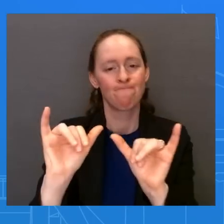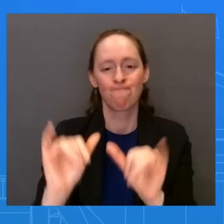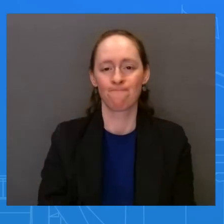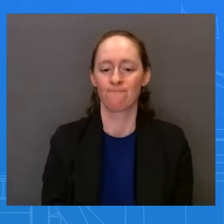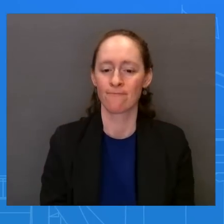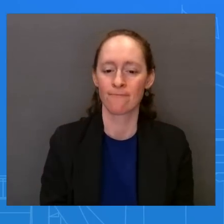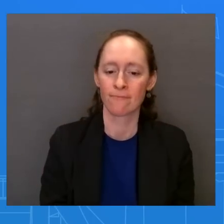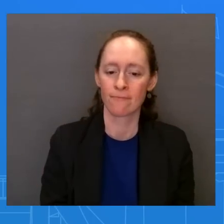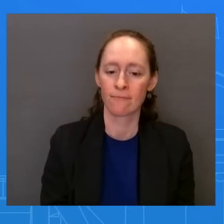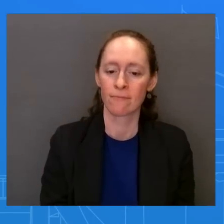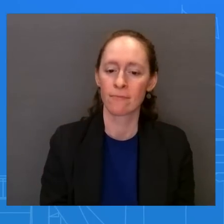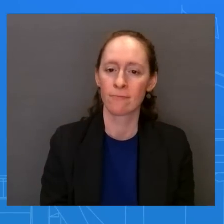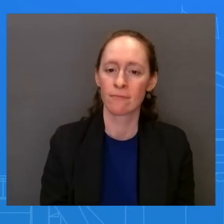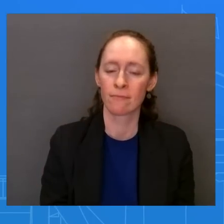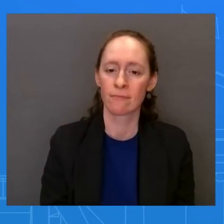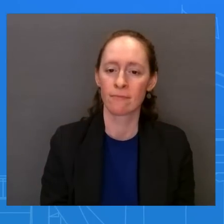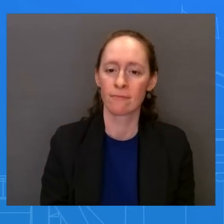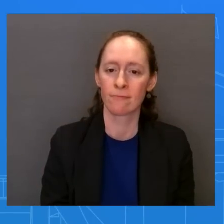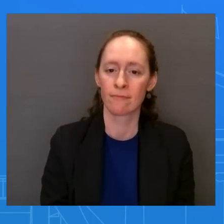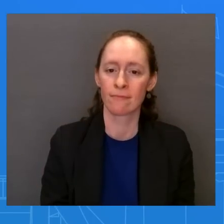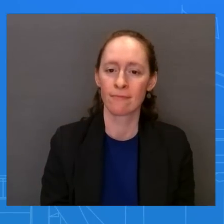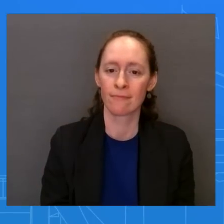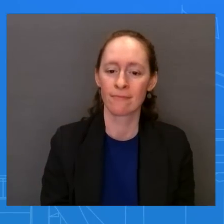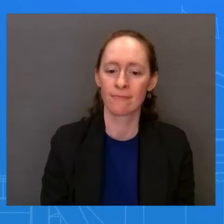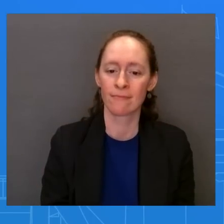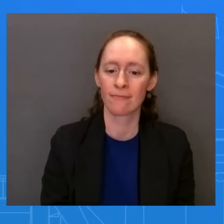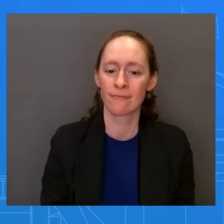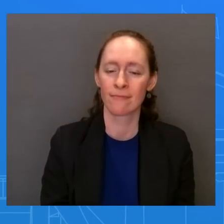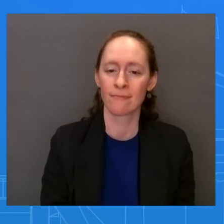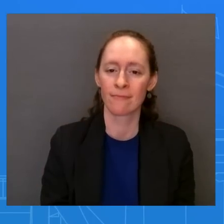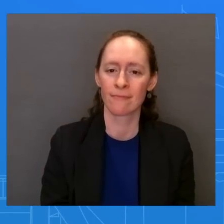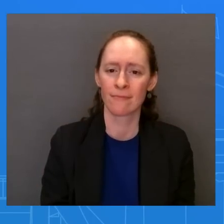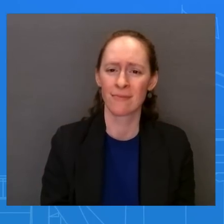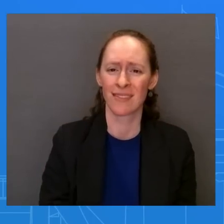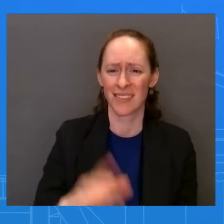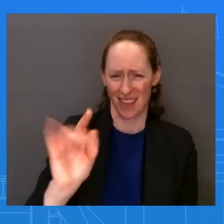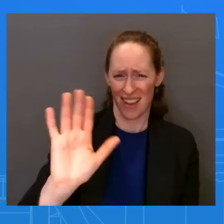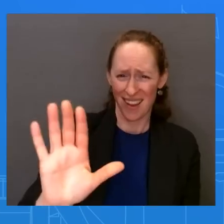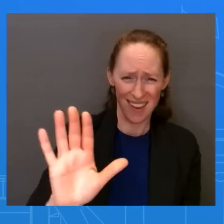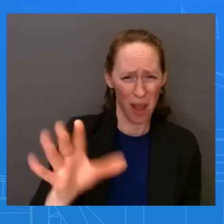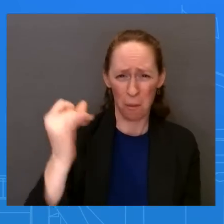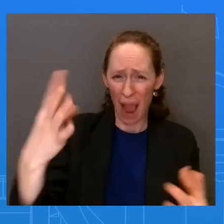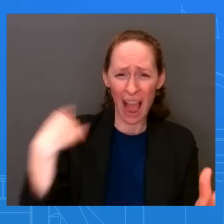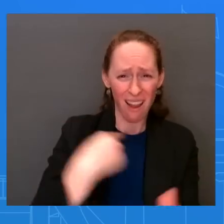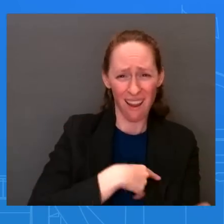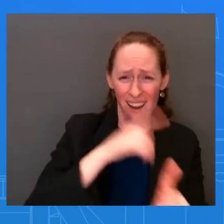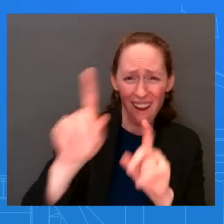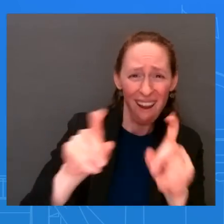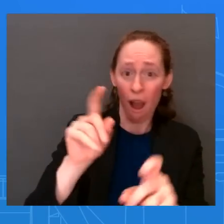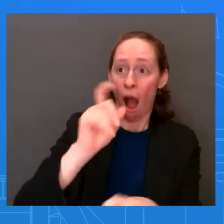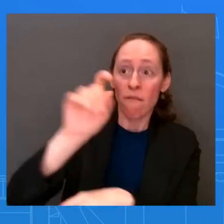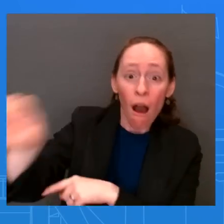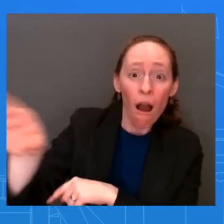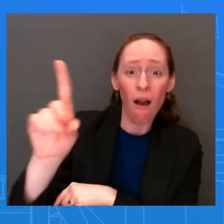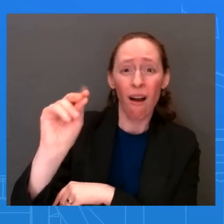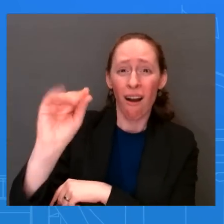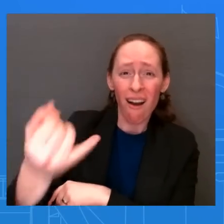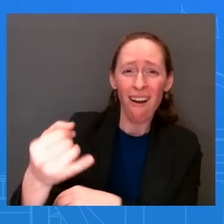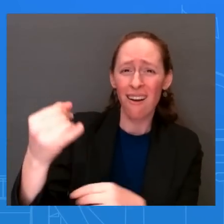Since so many of our questions have been referred to the DOJ and to the White House Counsel's Office, I'm sure you can understand that we're in sort of an information blackout